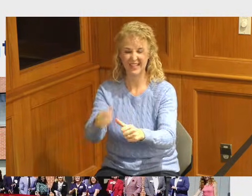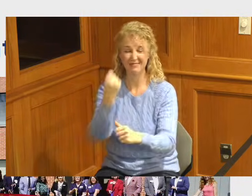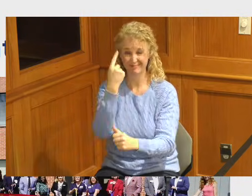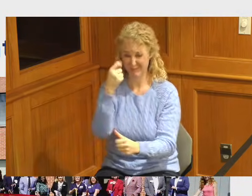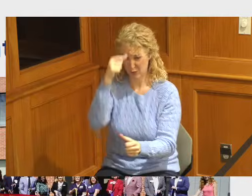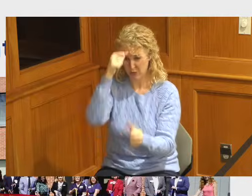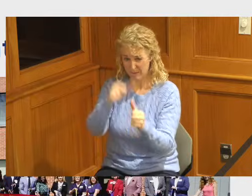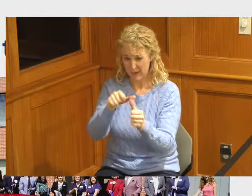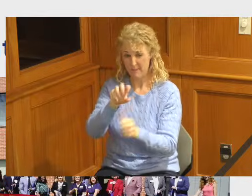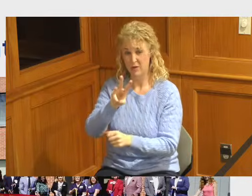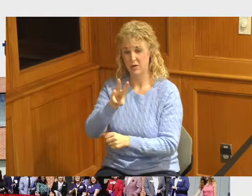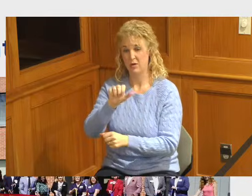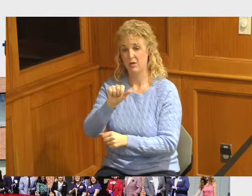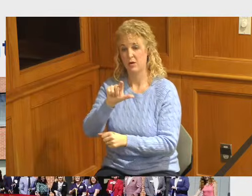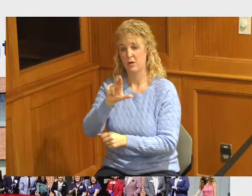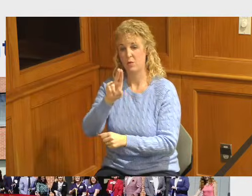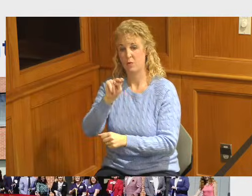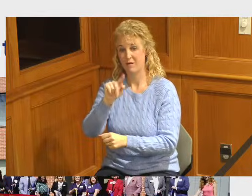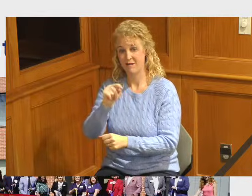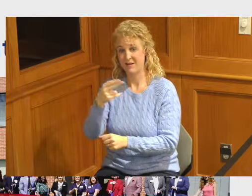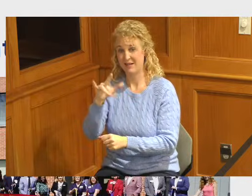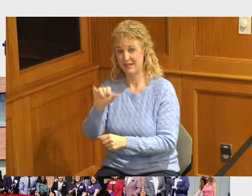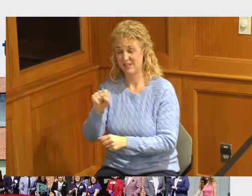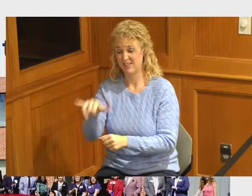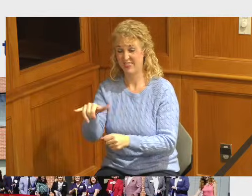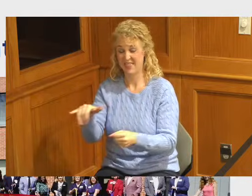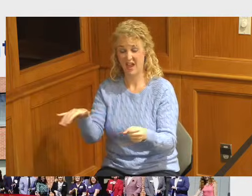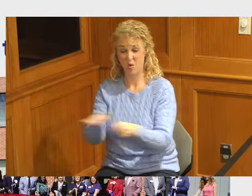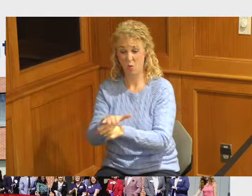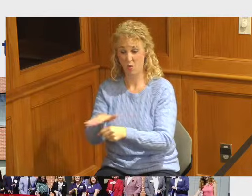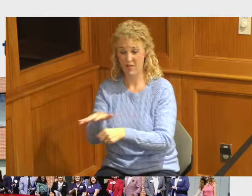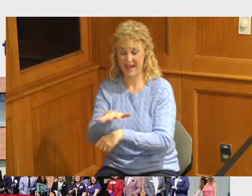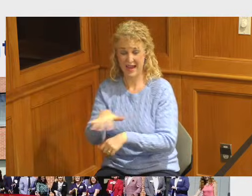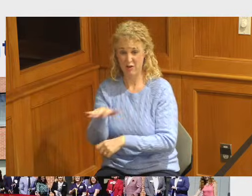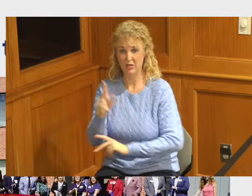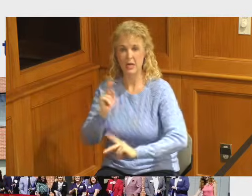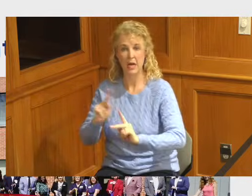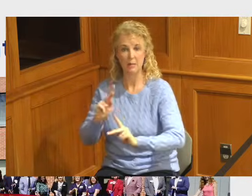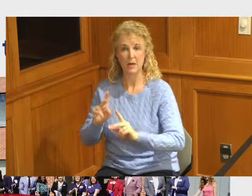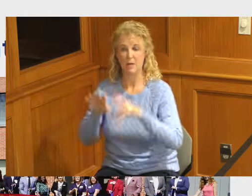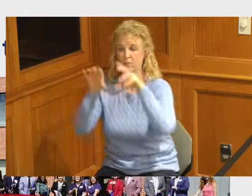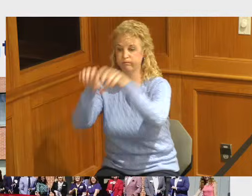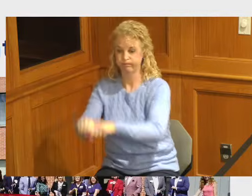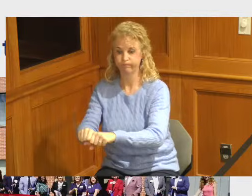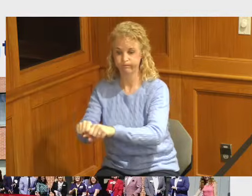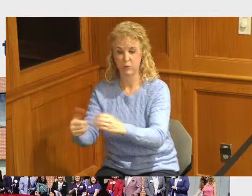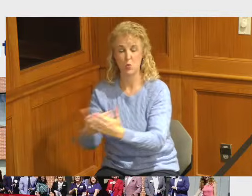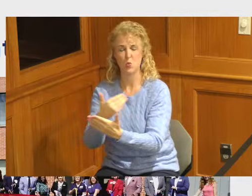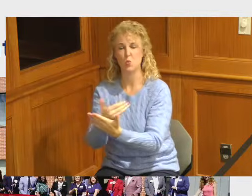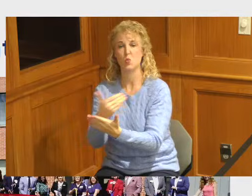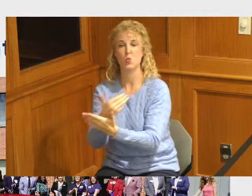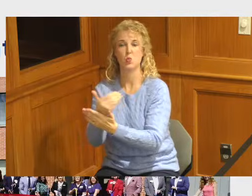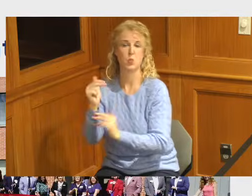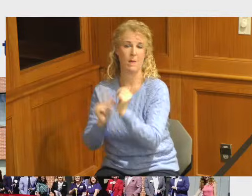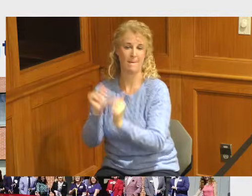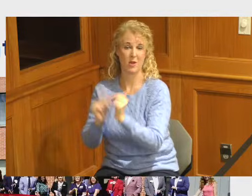Wally Hills. It's been completely reborn with the entire block is new apartment buildings. it's very